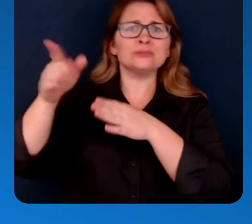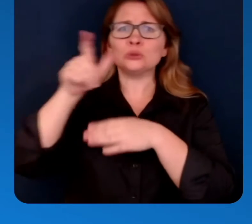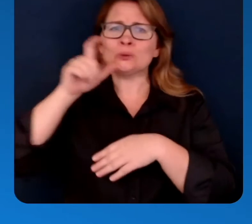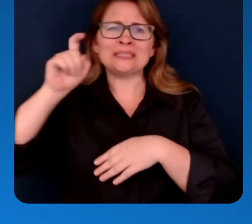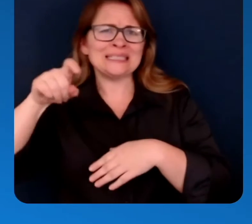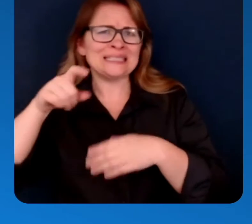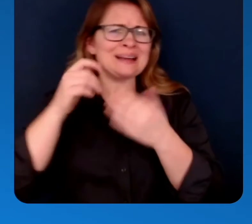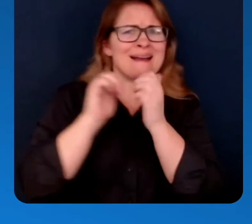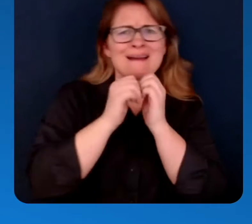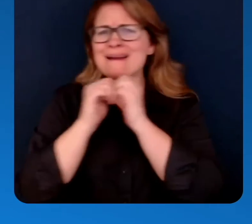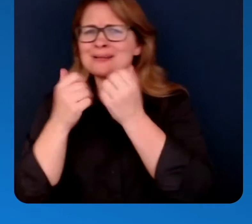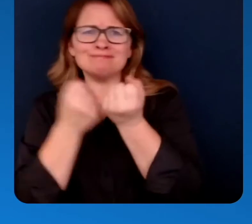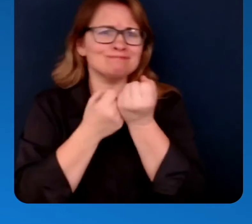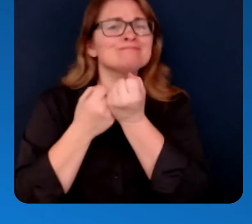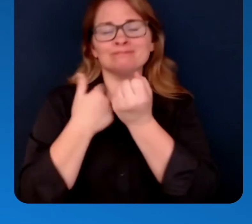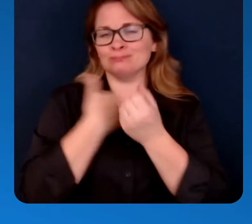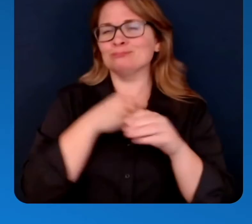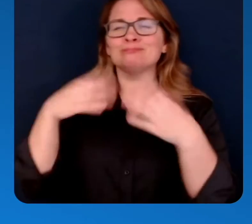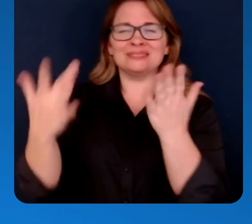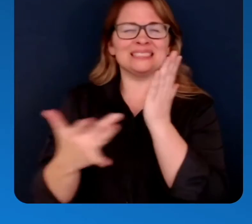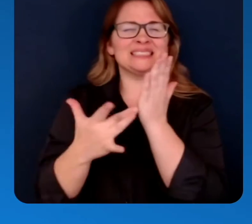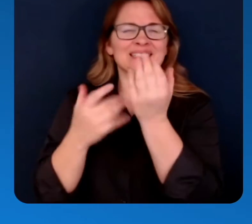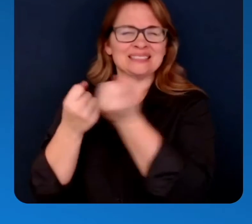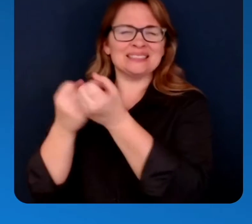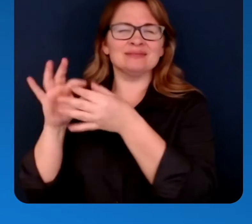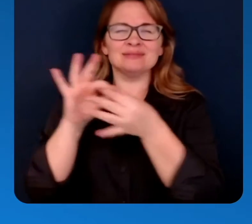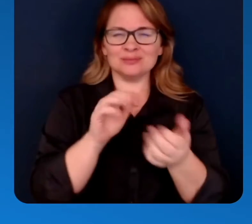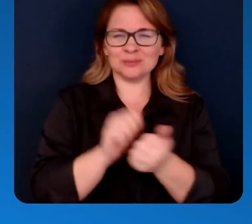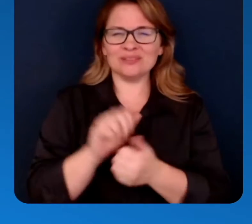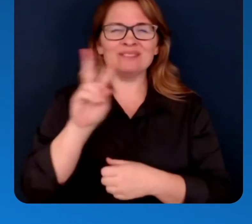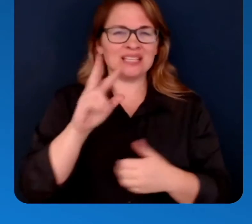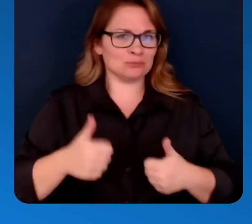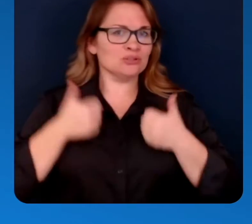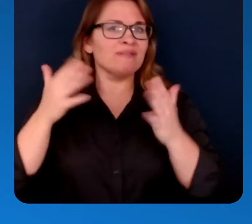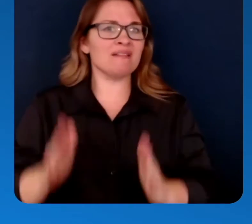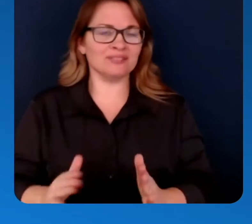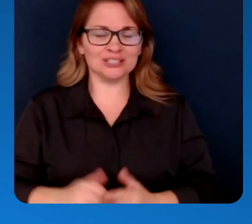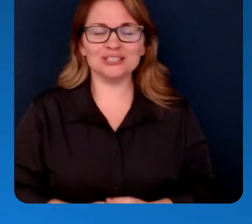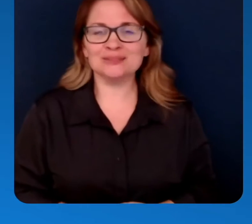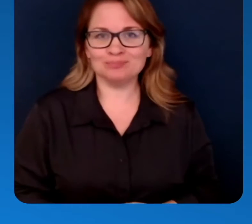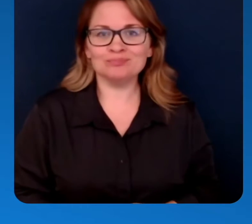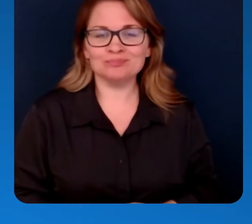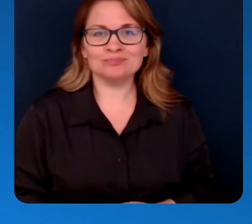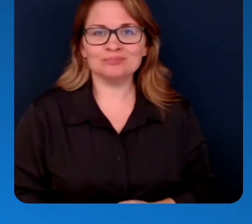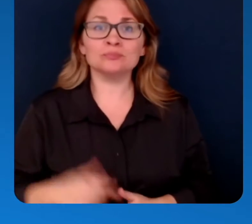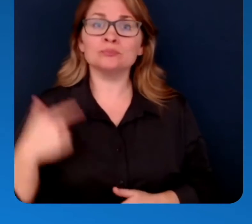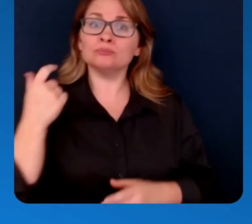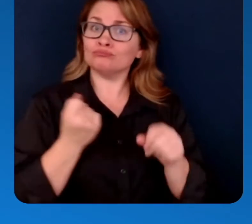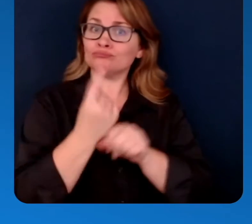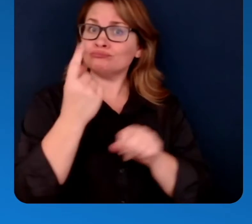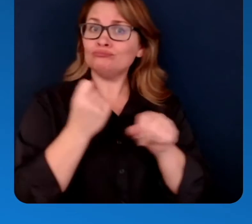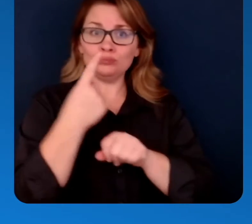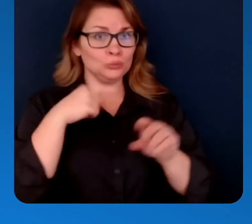Finally, we provide training annually on all of the new statutes and case law that came down that year